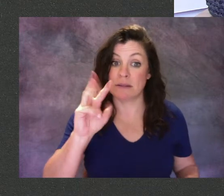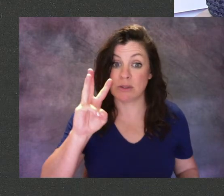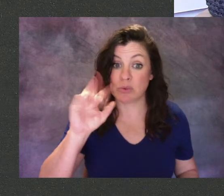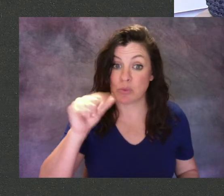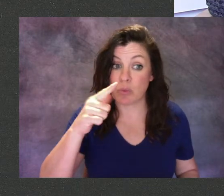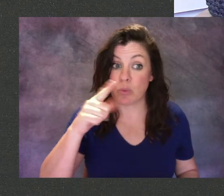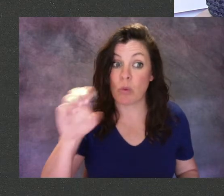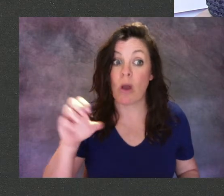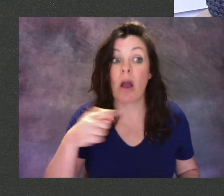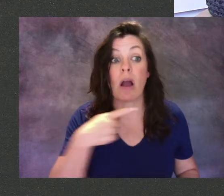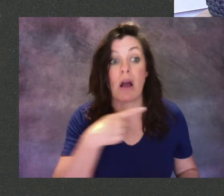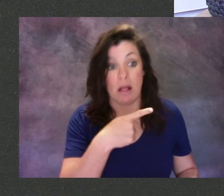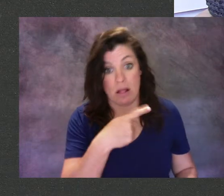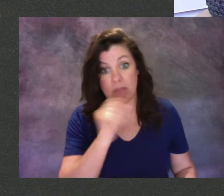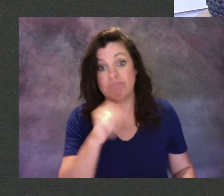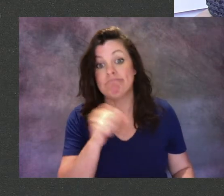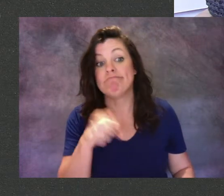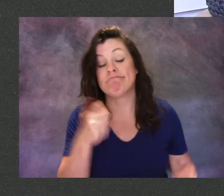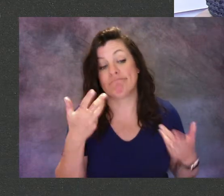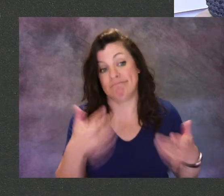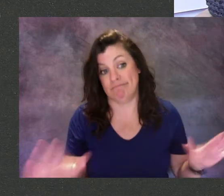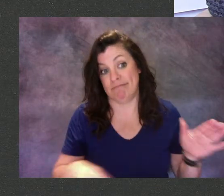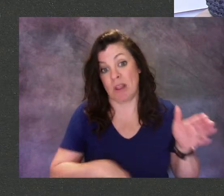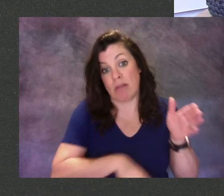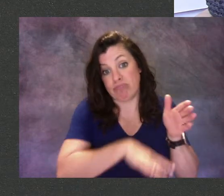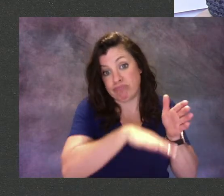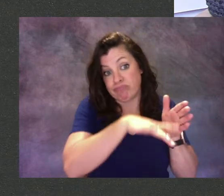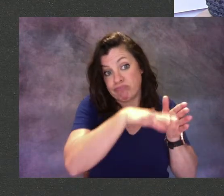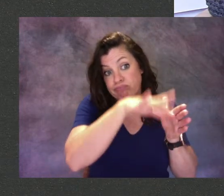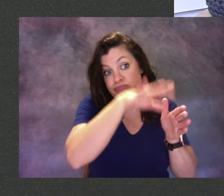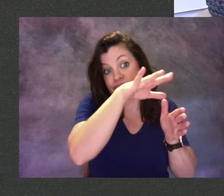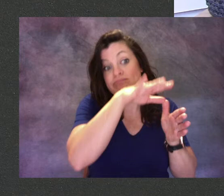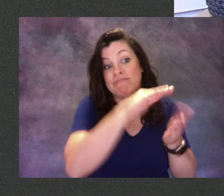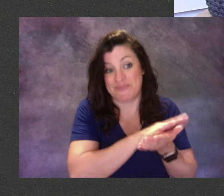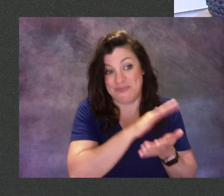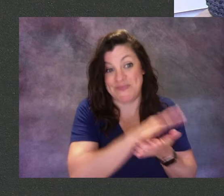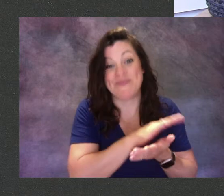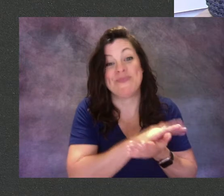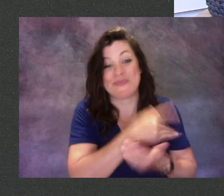You fill our bucket, at school a lot, with good manners.